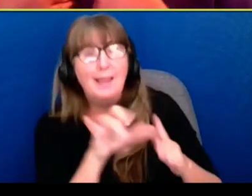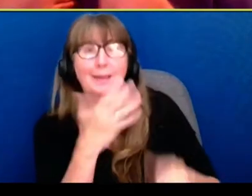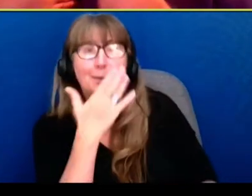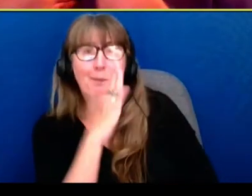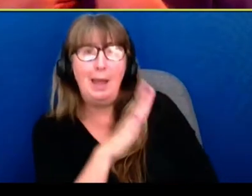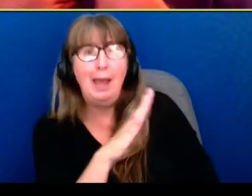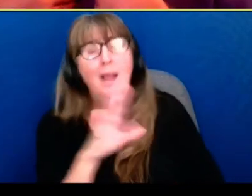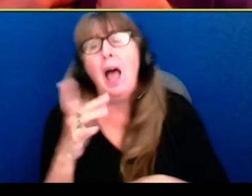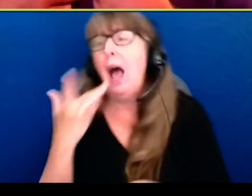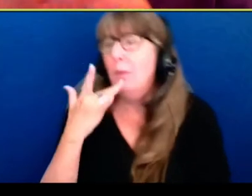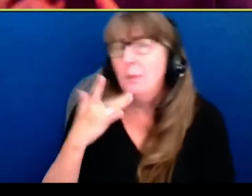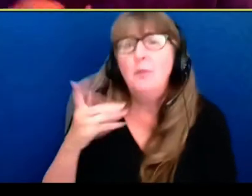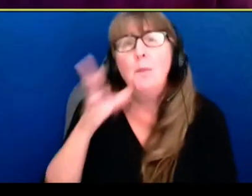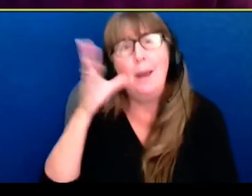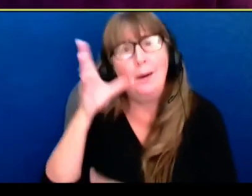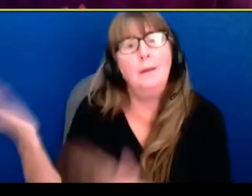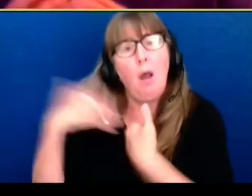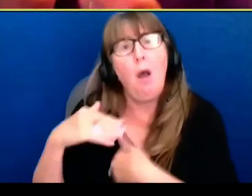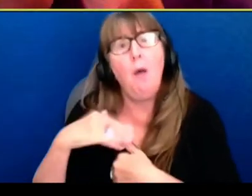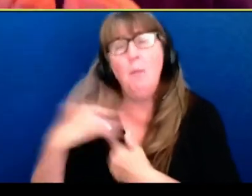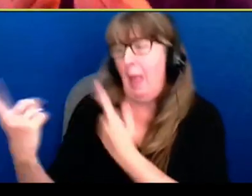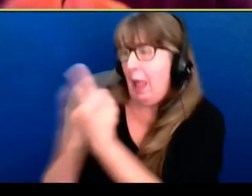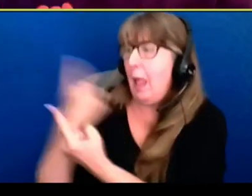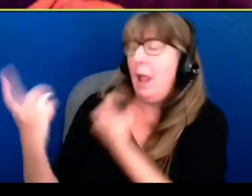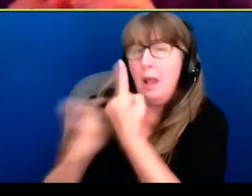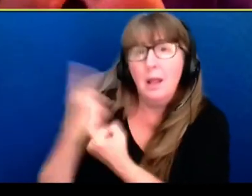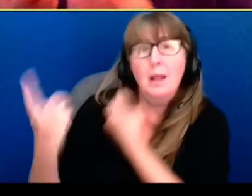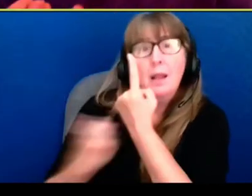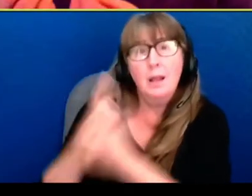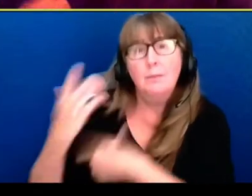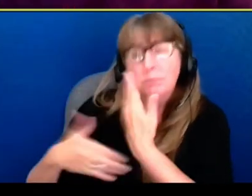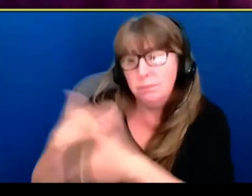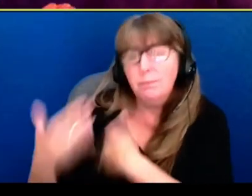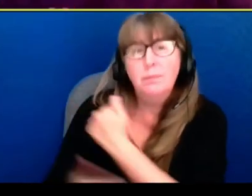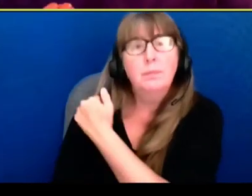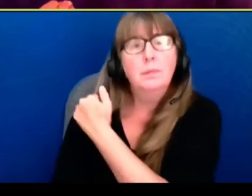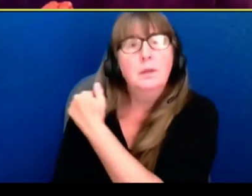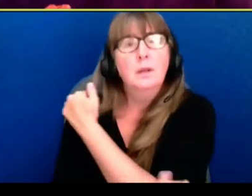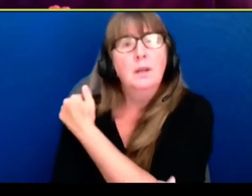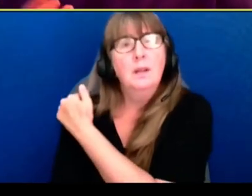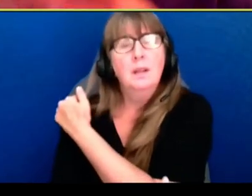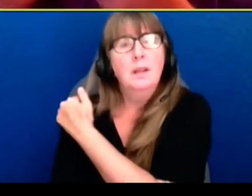You know, I'd rather, that parents who's asking questions they want the knowledge they want to be able to help their child.